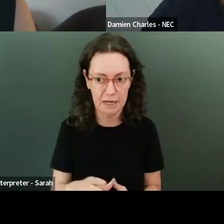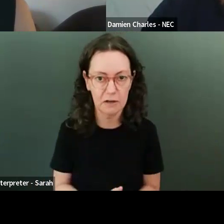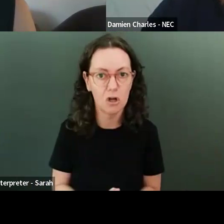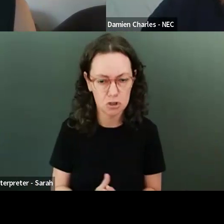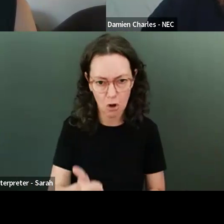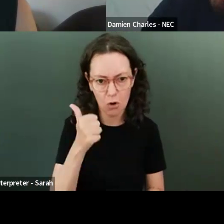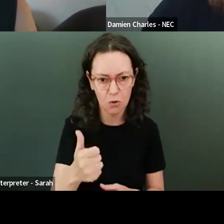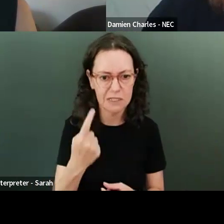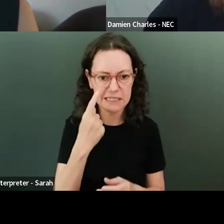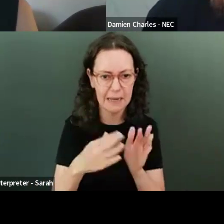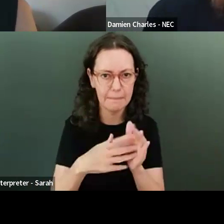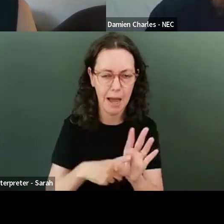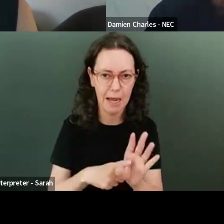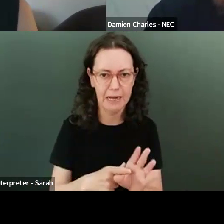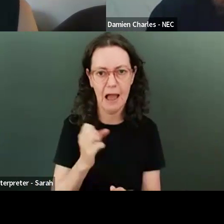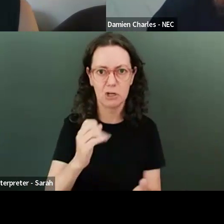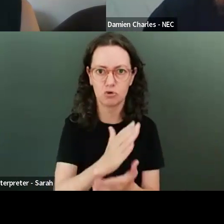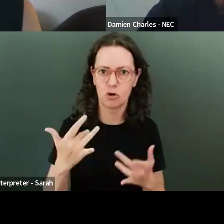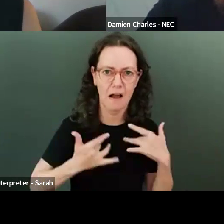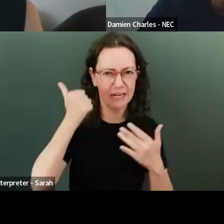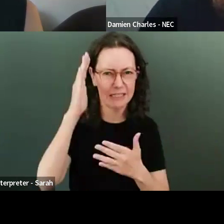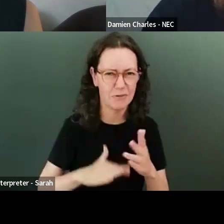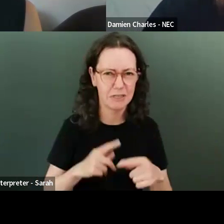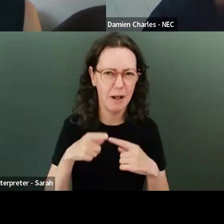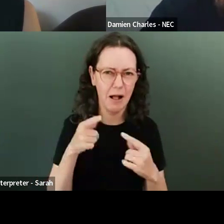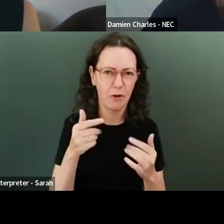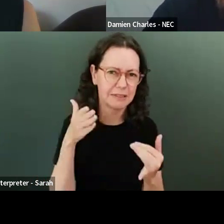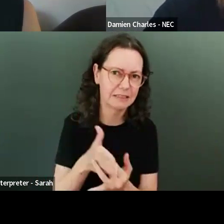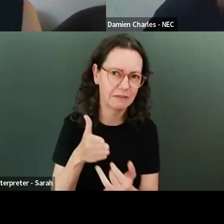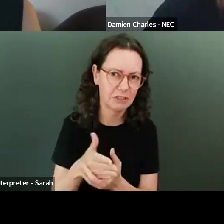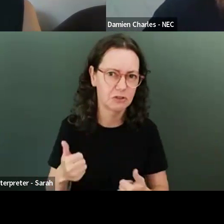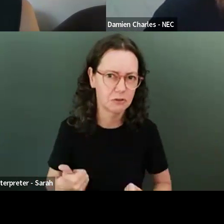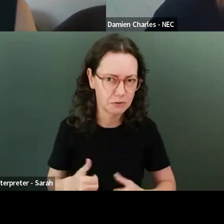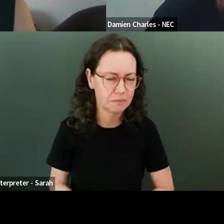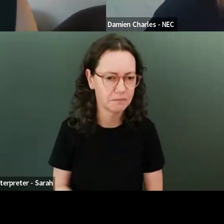Maddie are bringing some of those to life in her